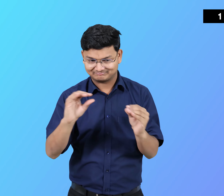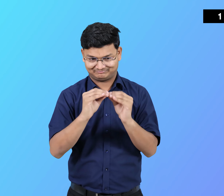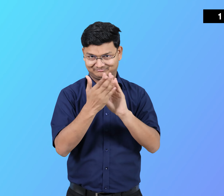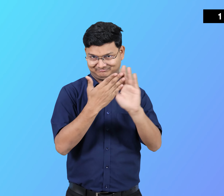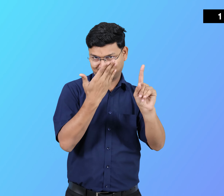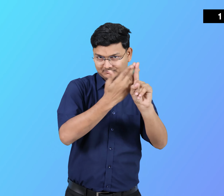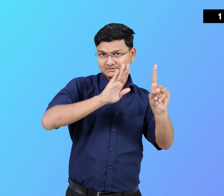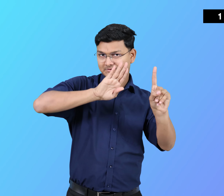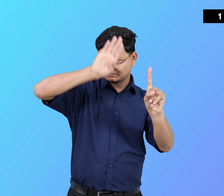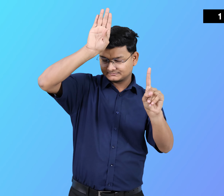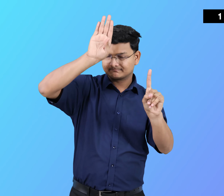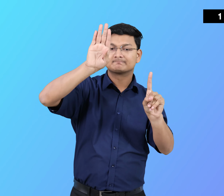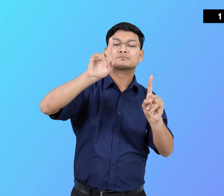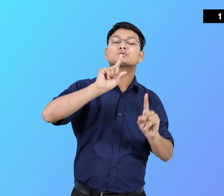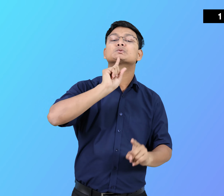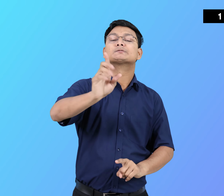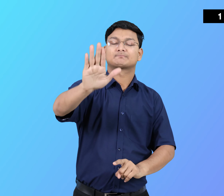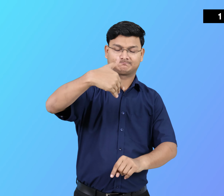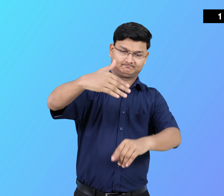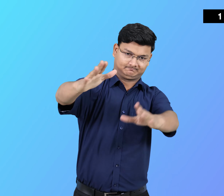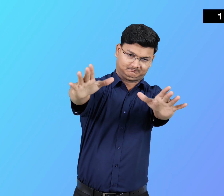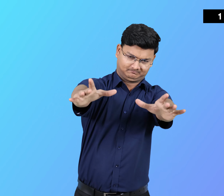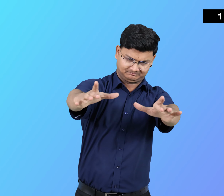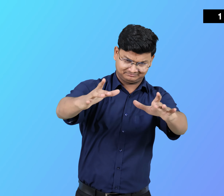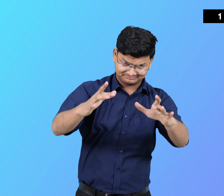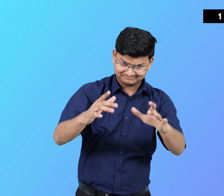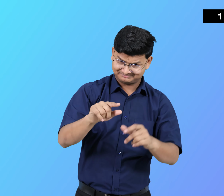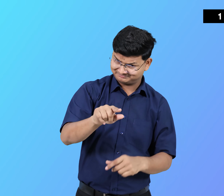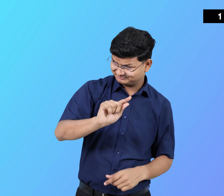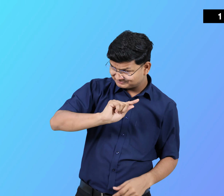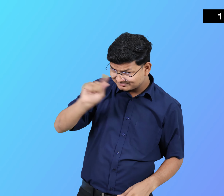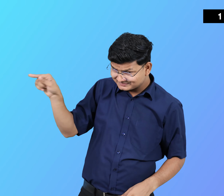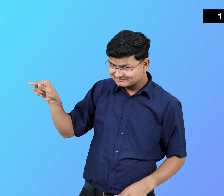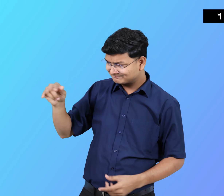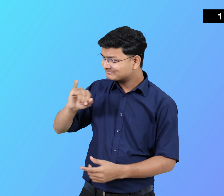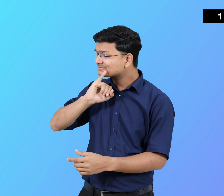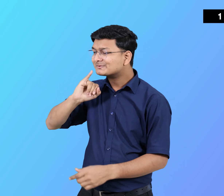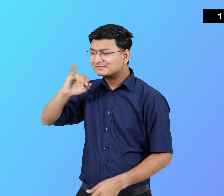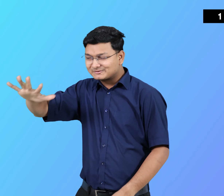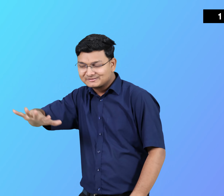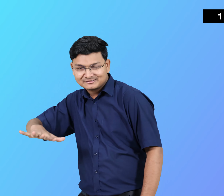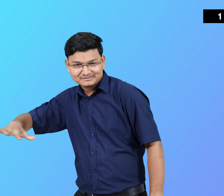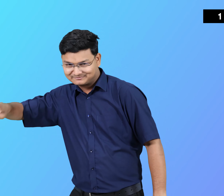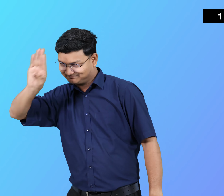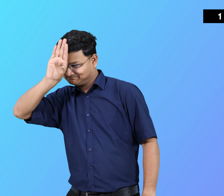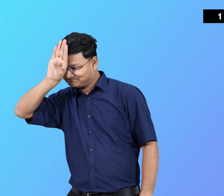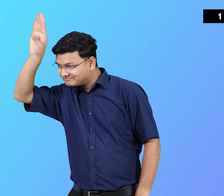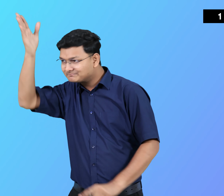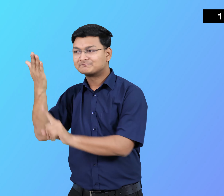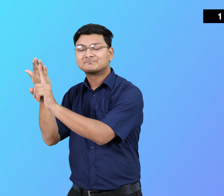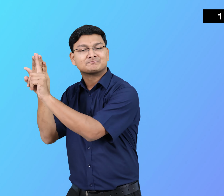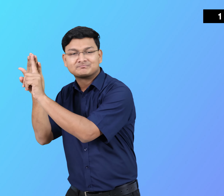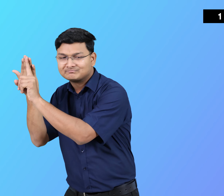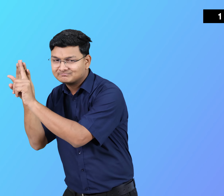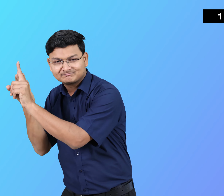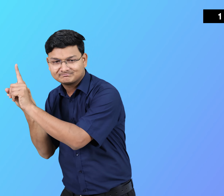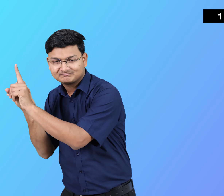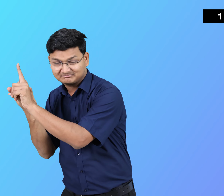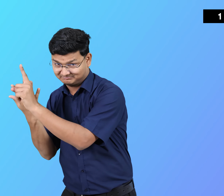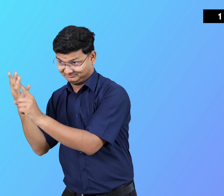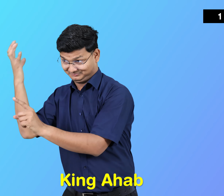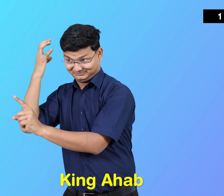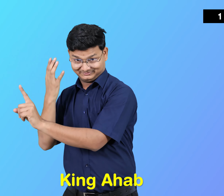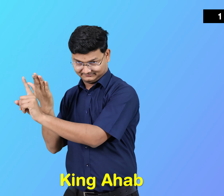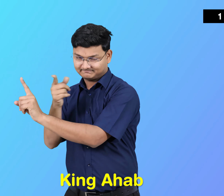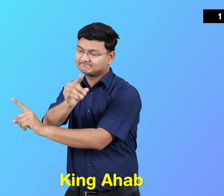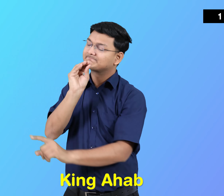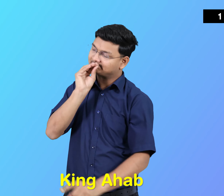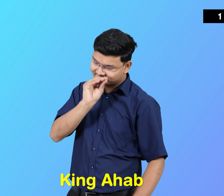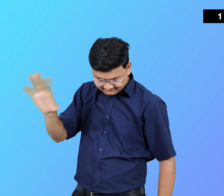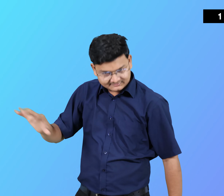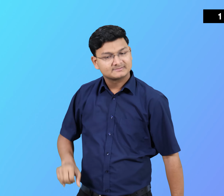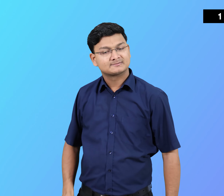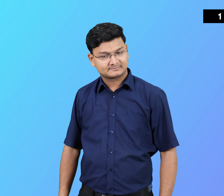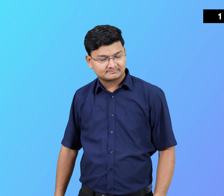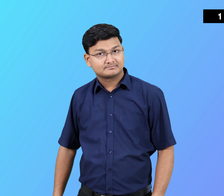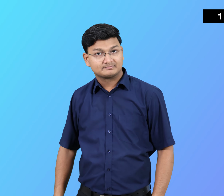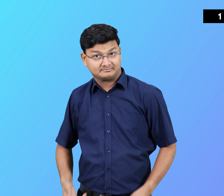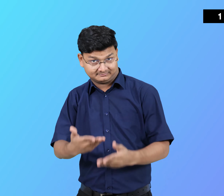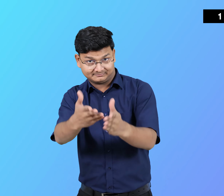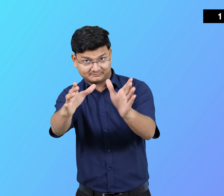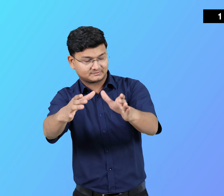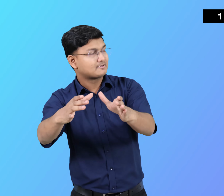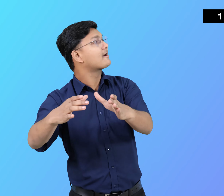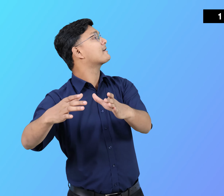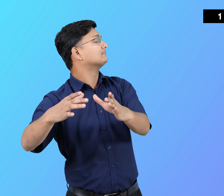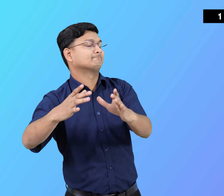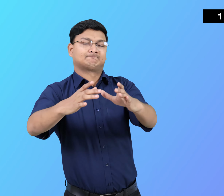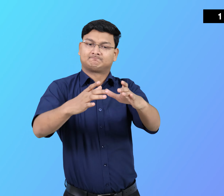The king sent messengers to King Ahab of Israel who was inside the city.